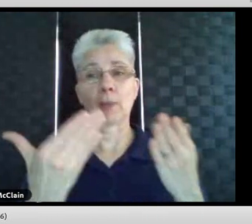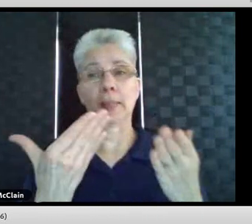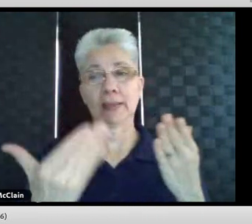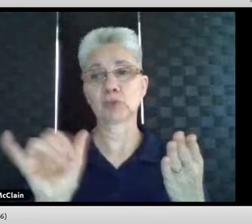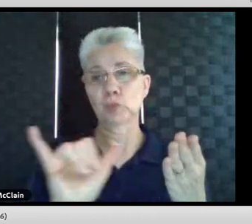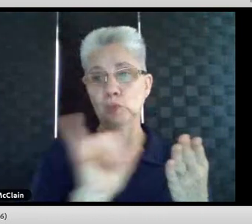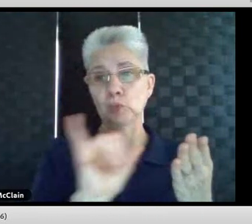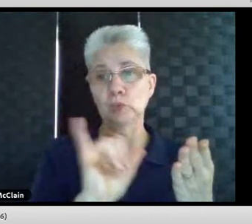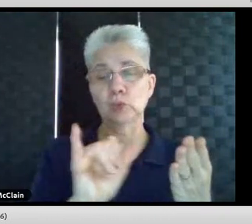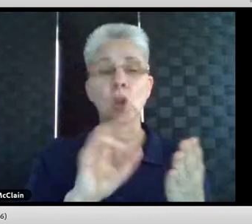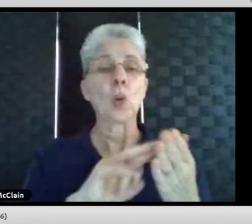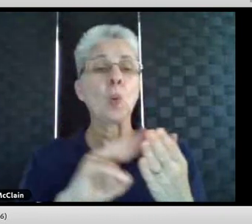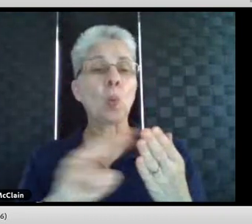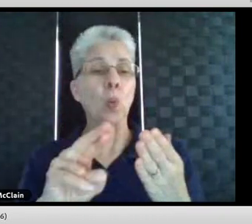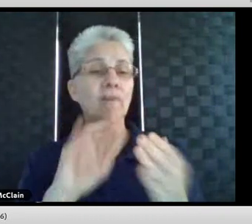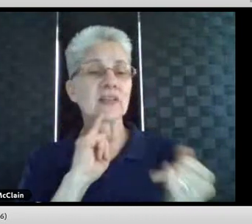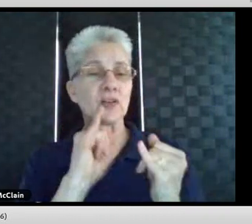So the reference interview was clarified,